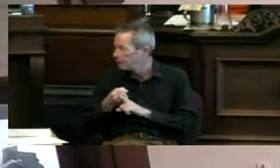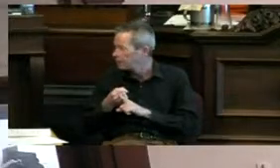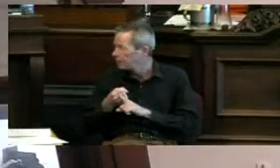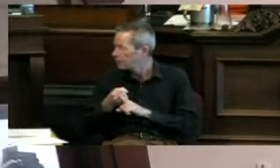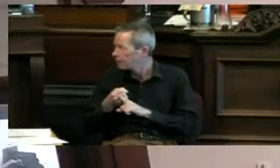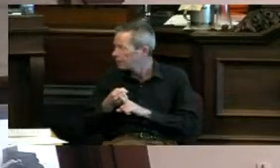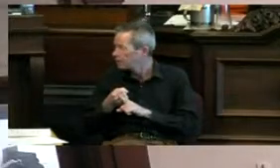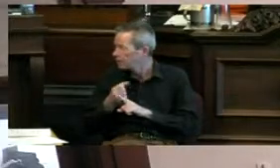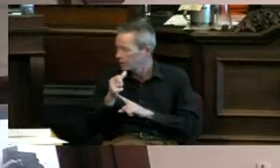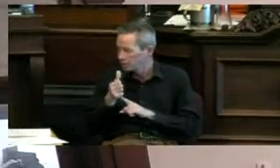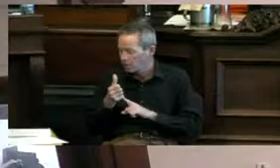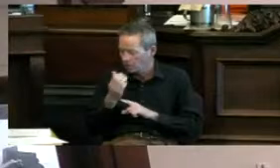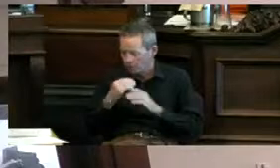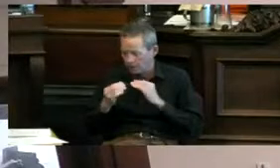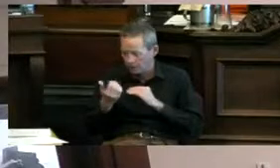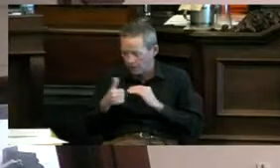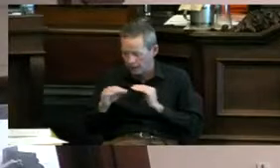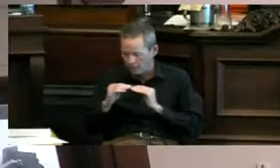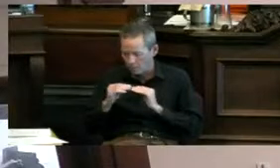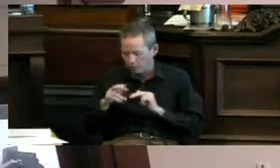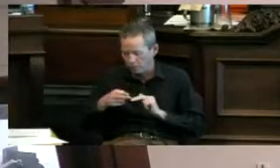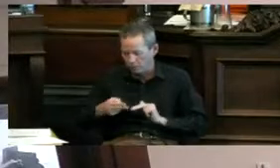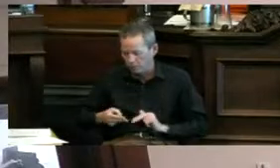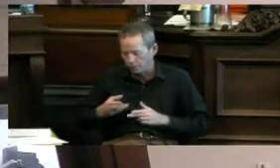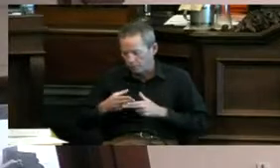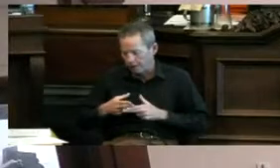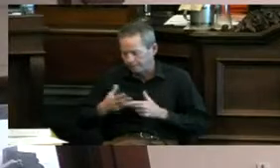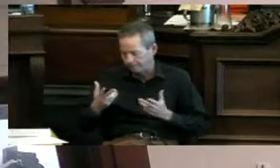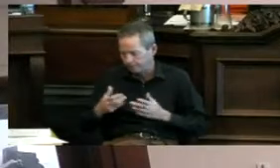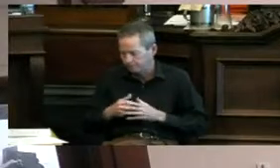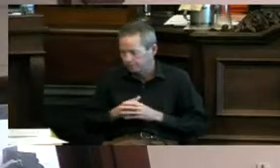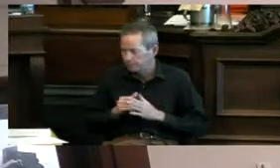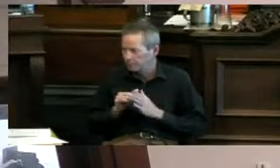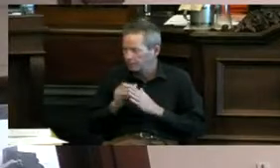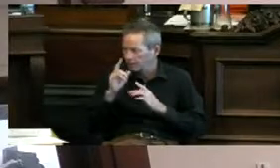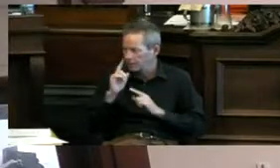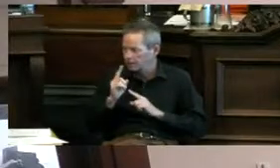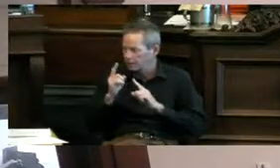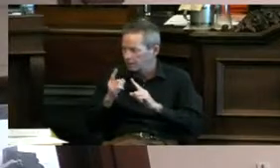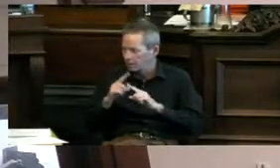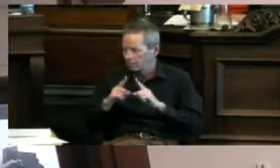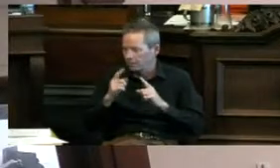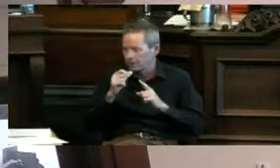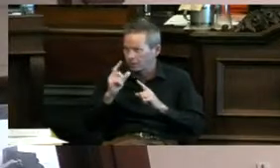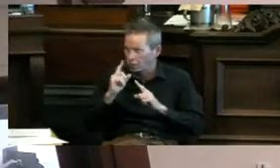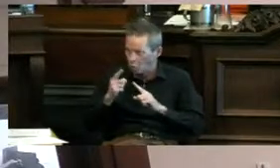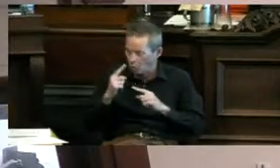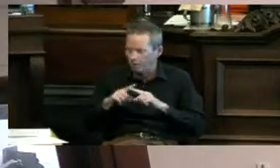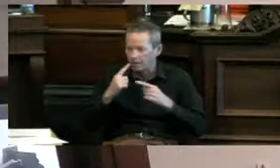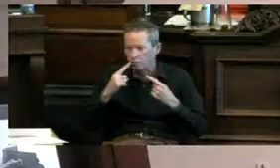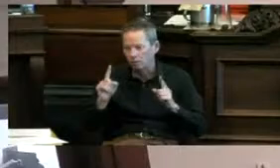glucose numbers, and a side effect of that is that you just don't really eat anymore, so you